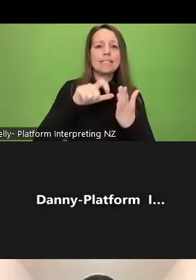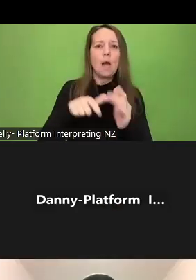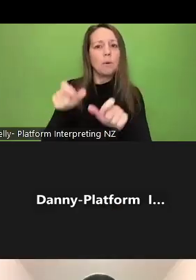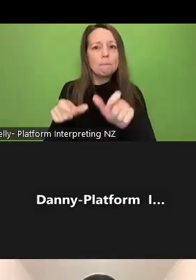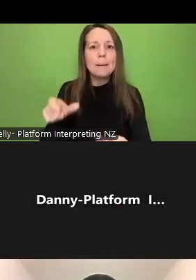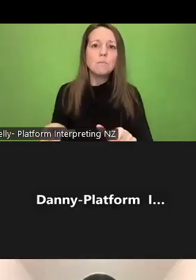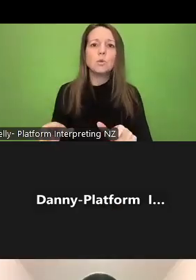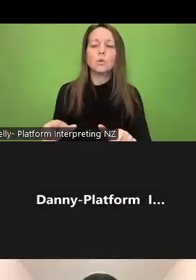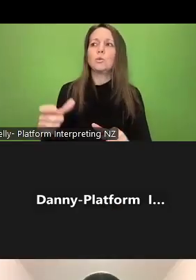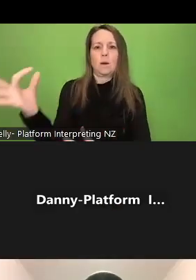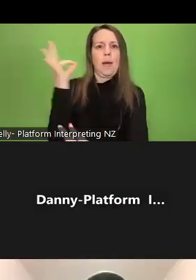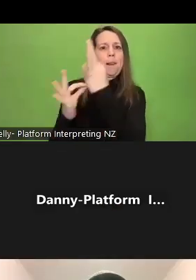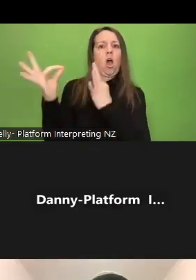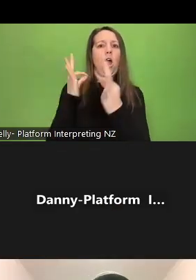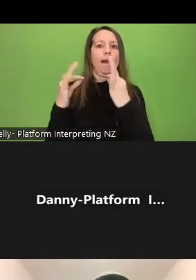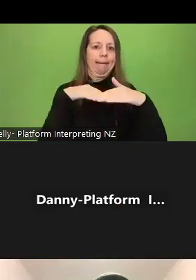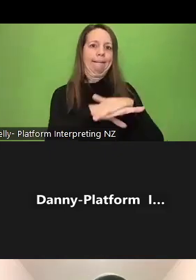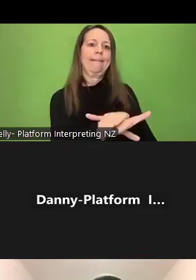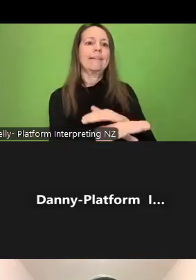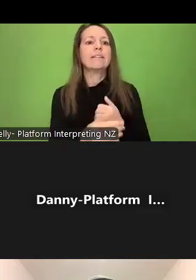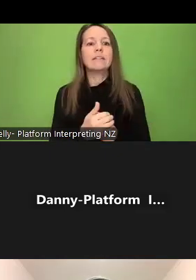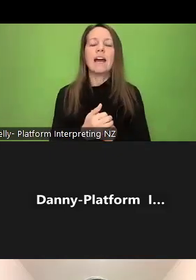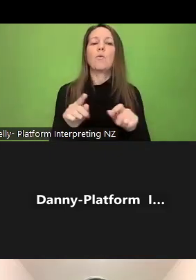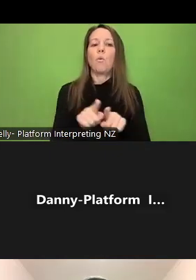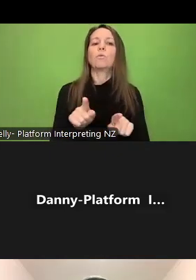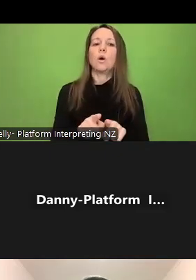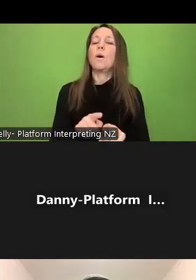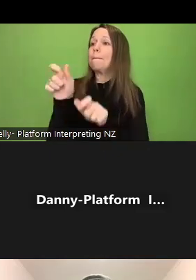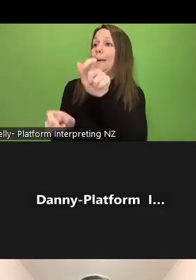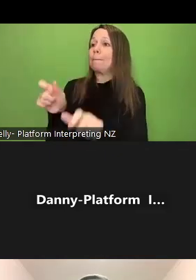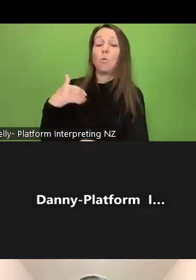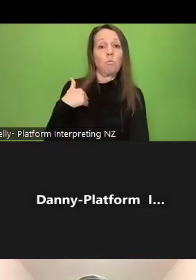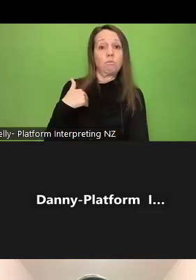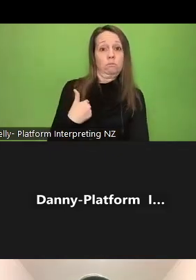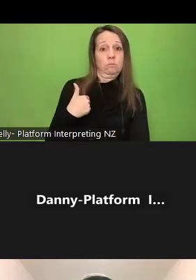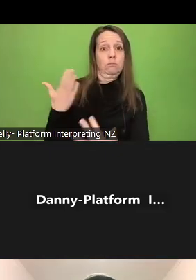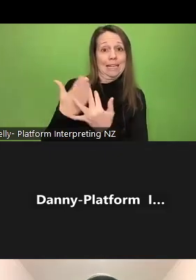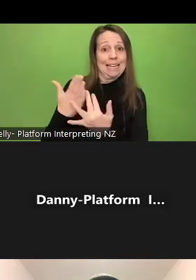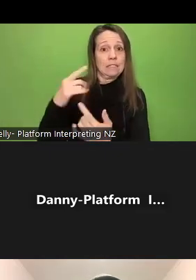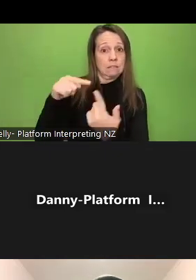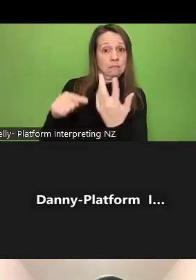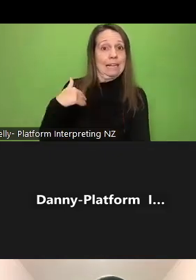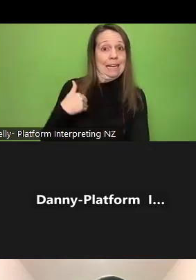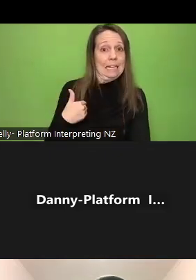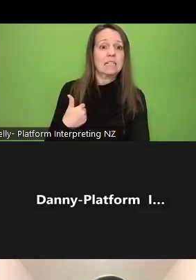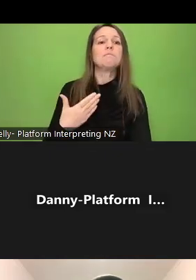And be receptive to people's access requirements. Some accessible ways of working are setting